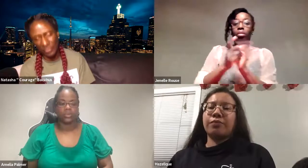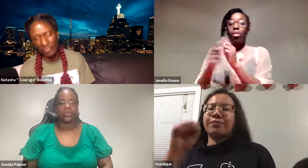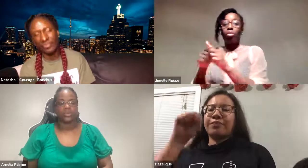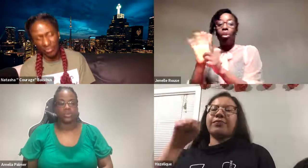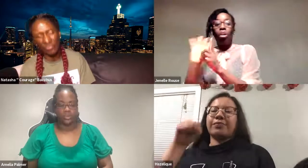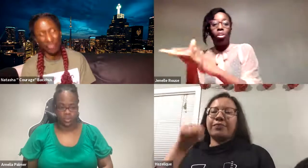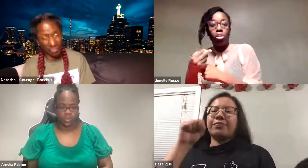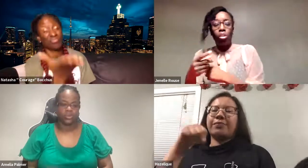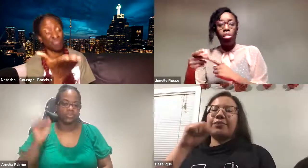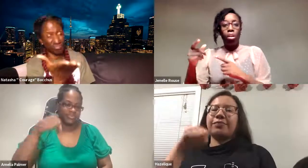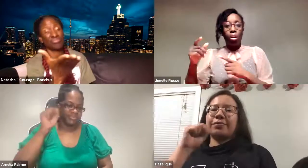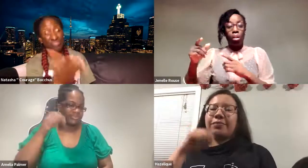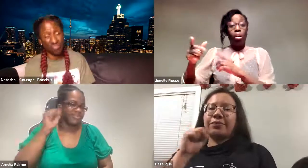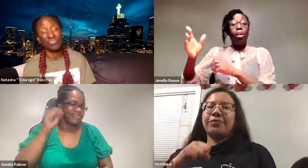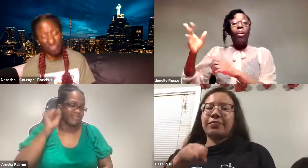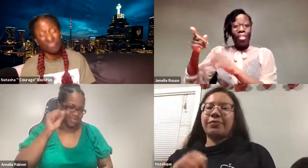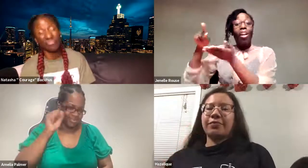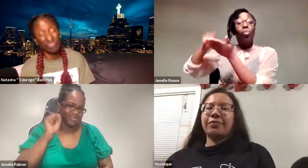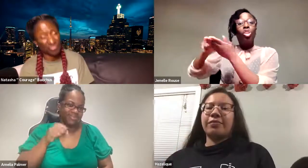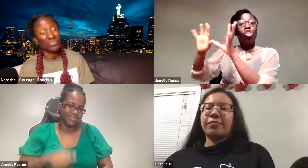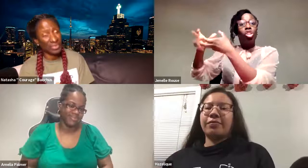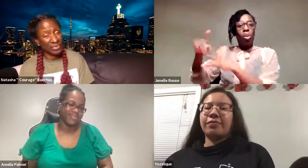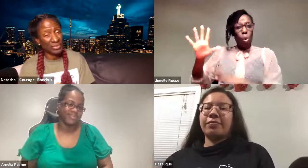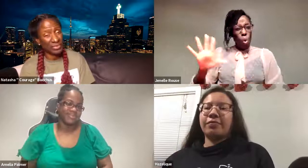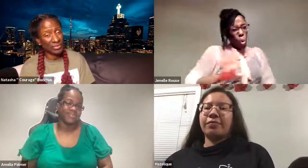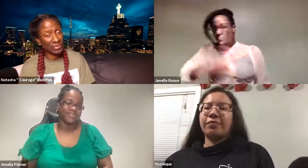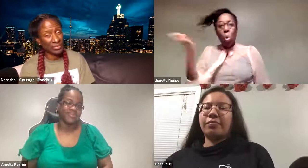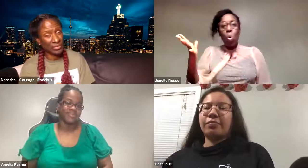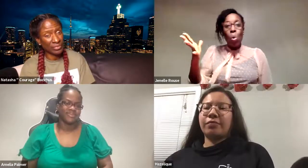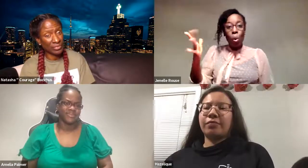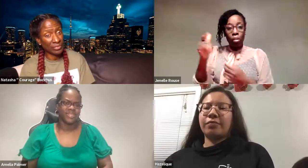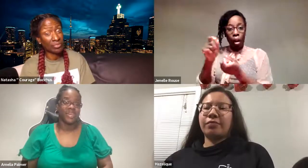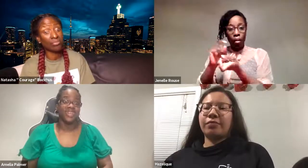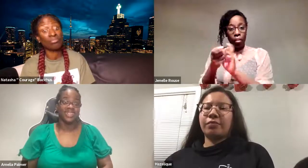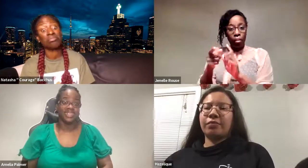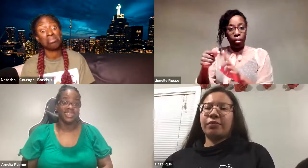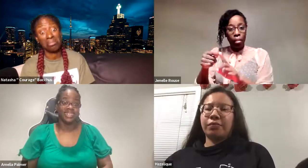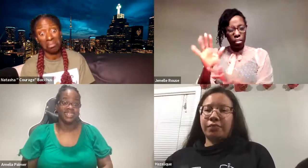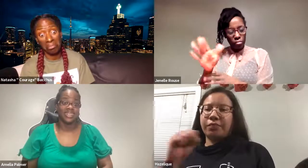used an f and now it's become a wide-handed sign. the sign for culture used a c and now